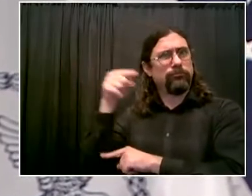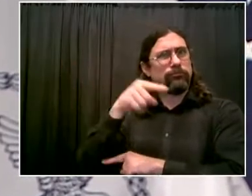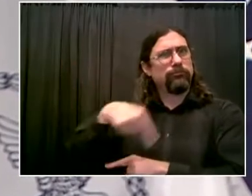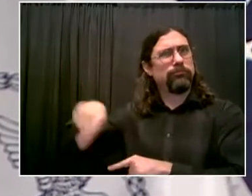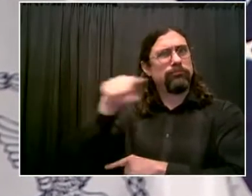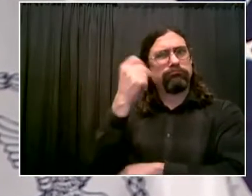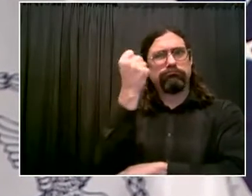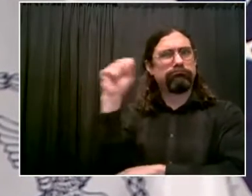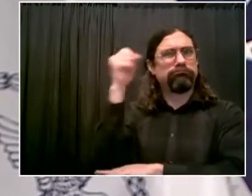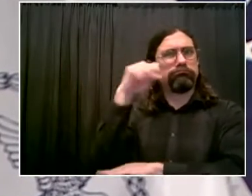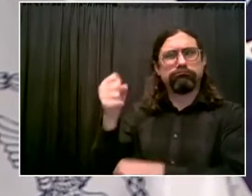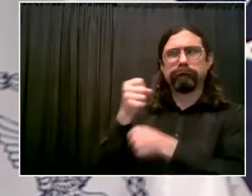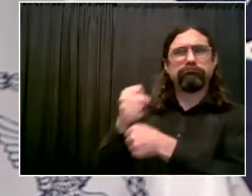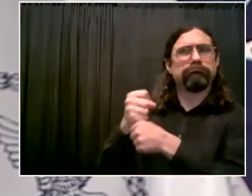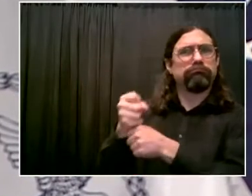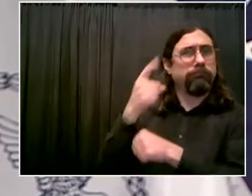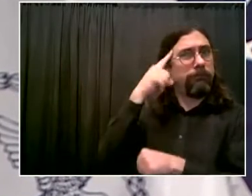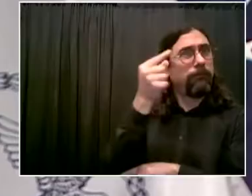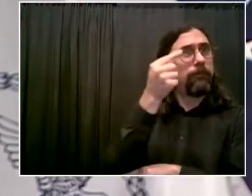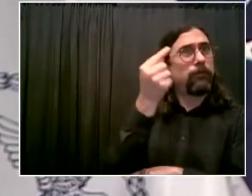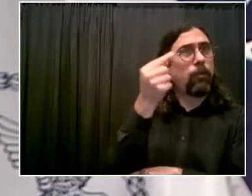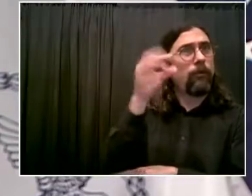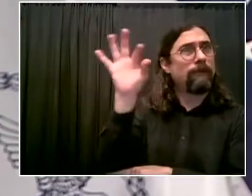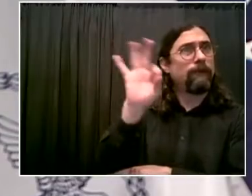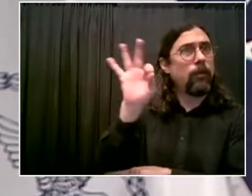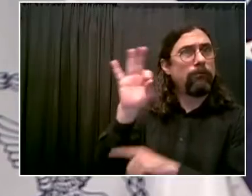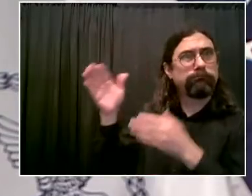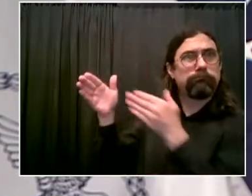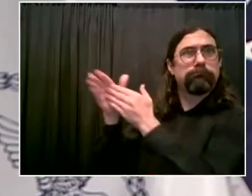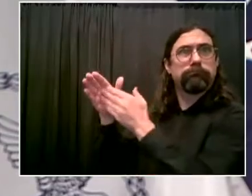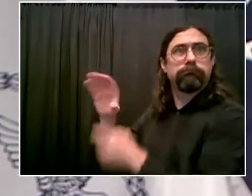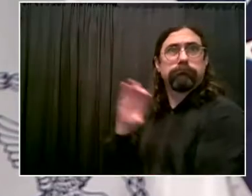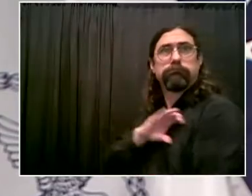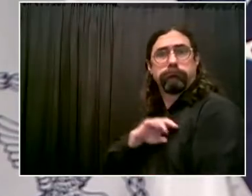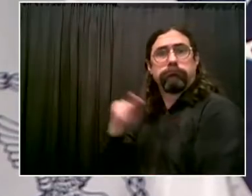RESPONSE BY NYPD, WHAT HAVE YOU LEARNED IN E THLAST YEAR HWENI T COMES TO EFFORTS TO REFORM THE